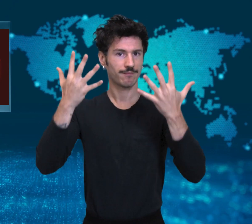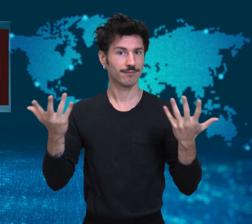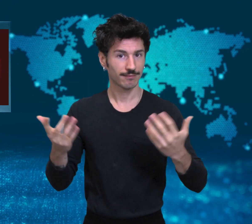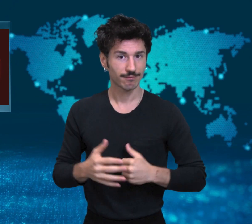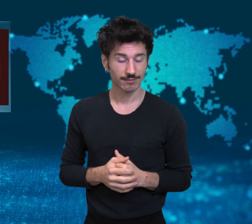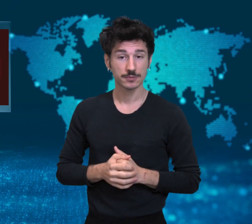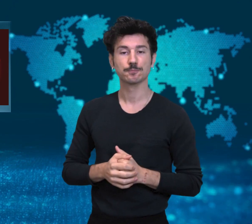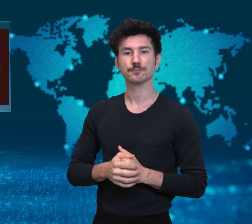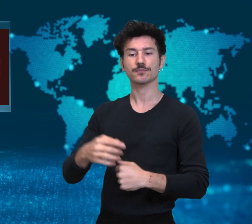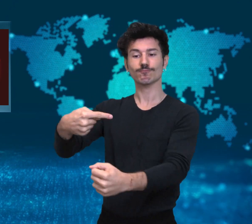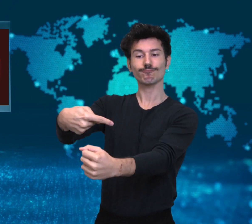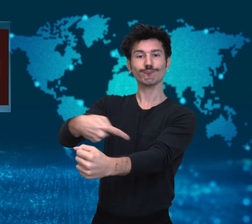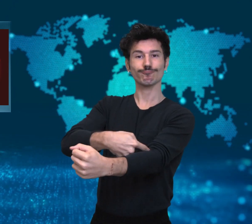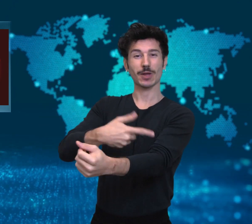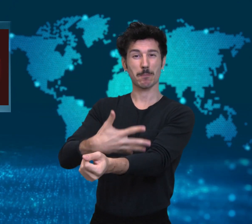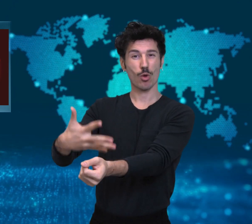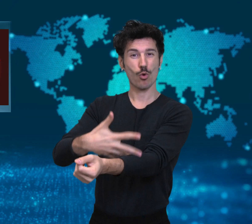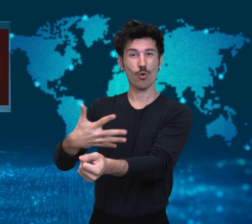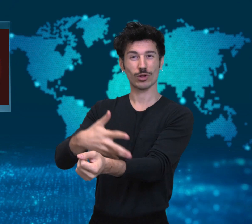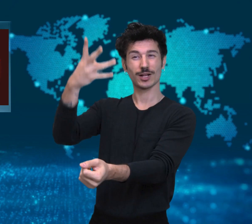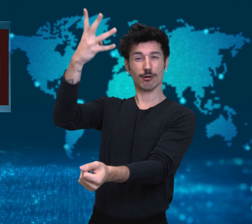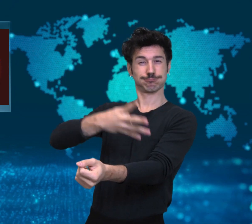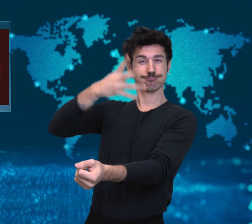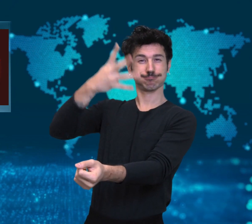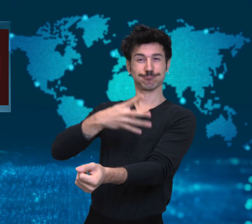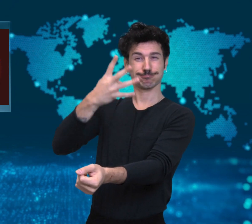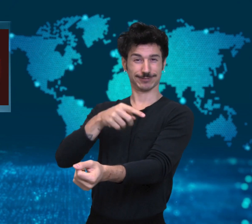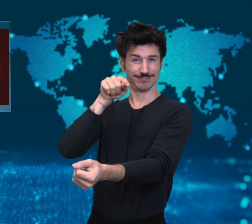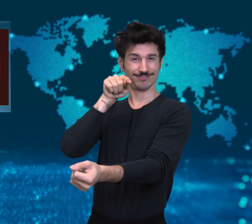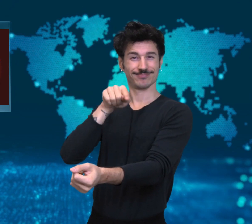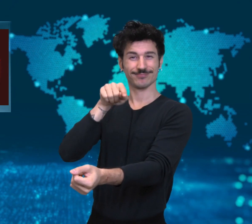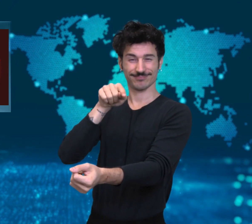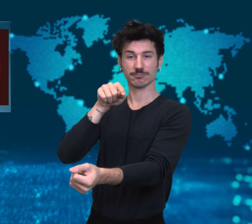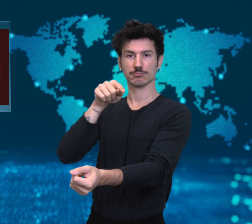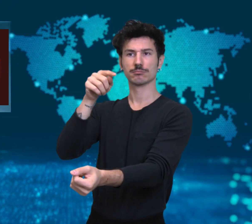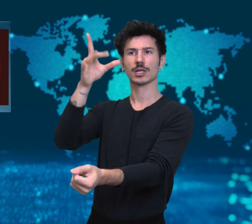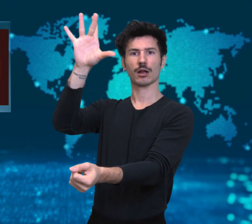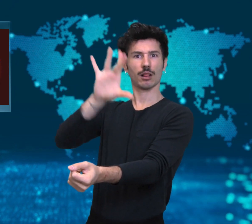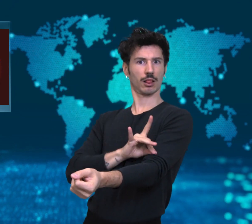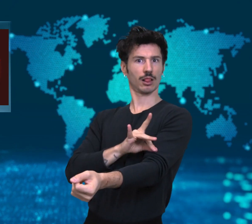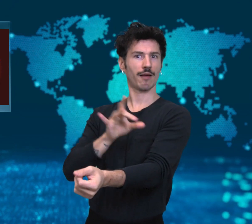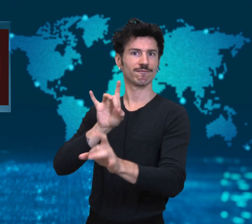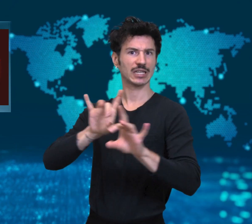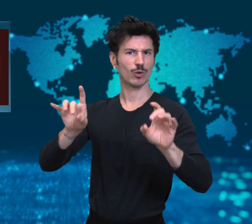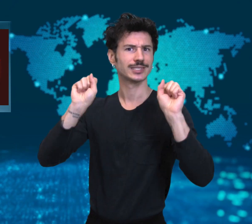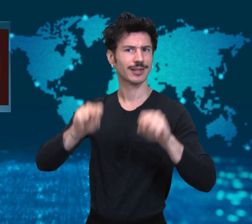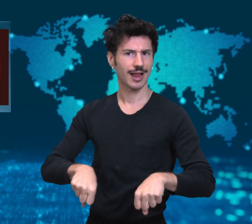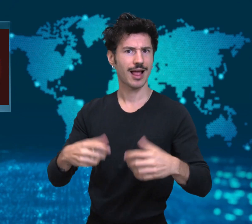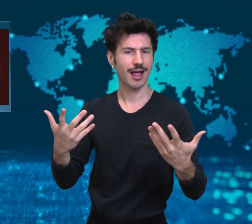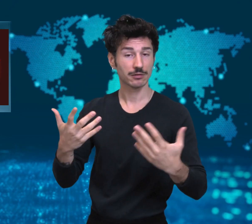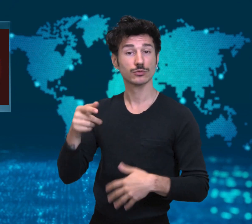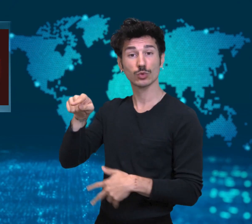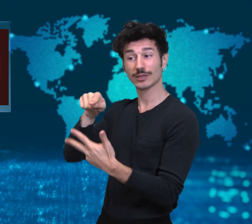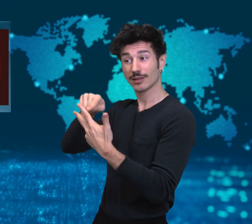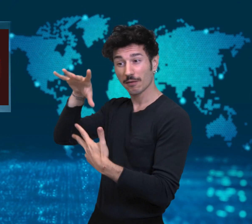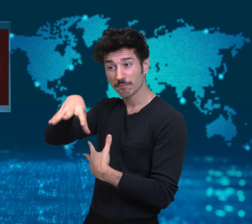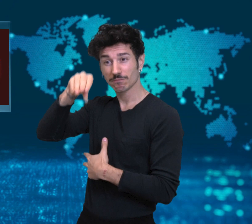so this discovery makes it possible for blood donors and blood supply